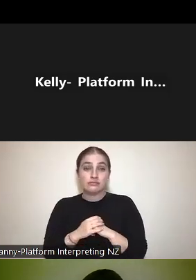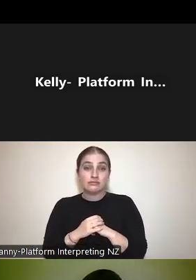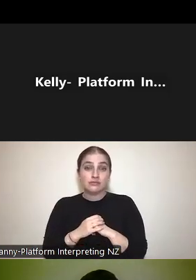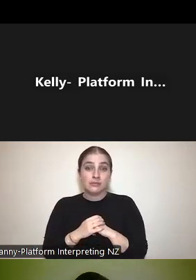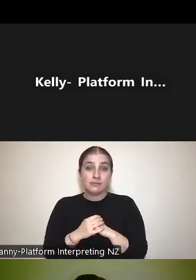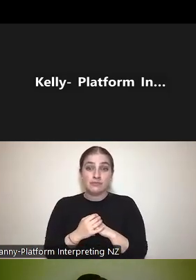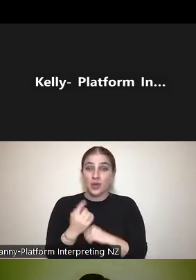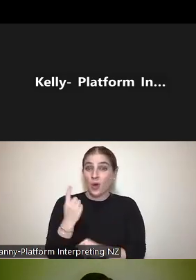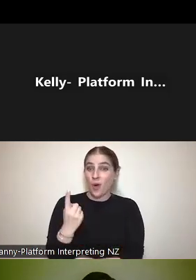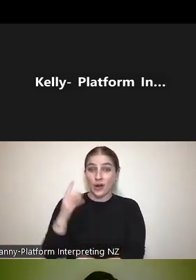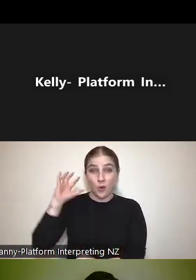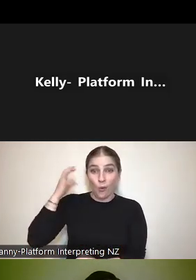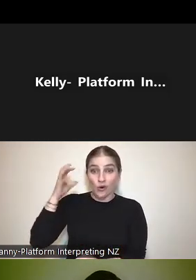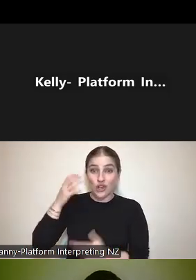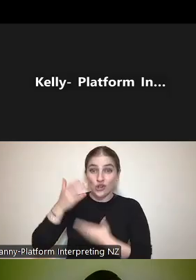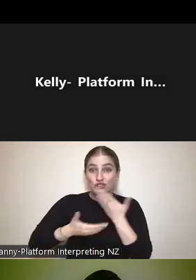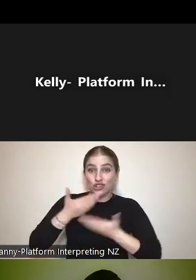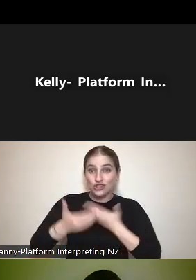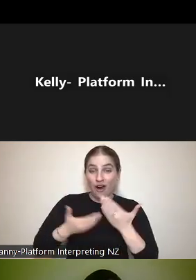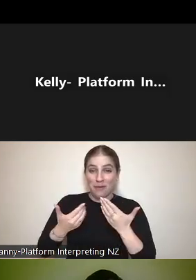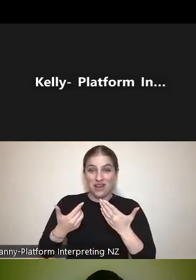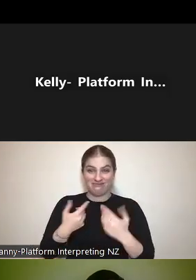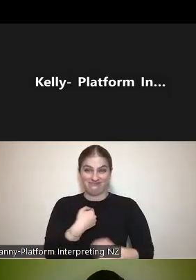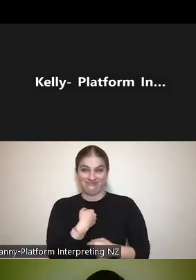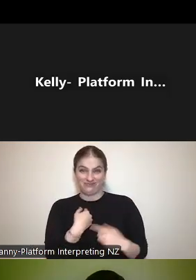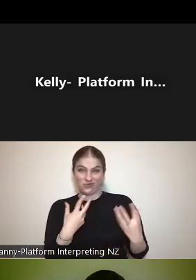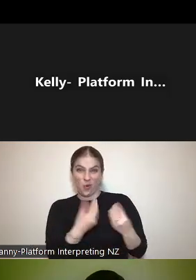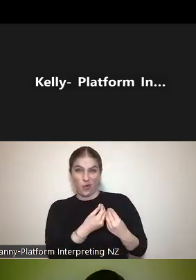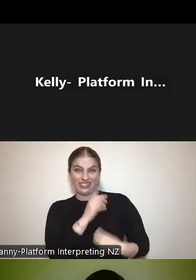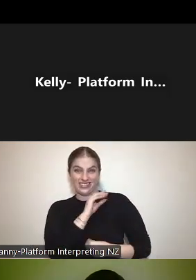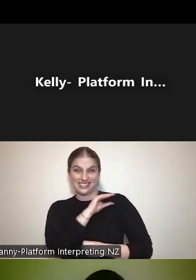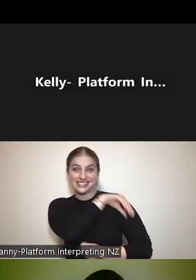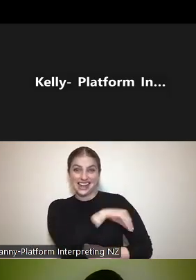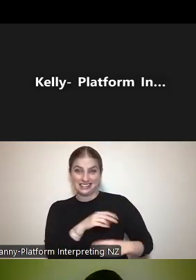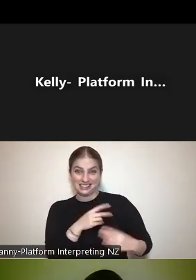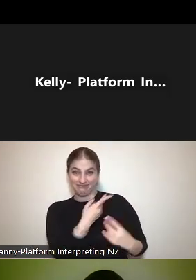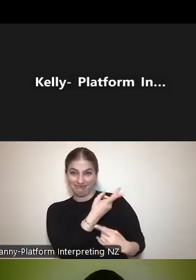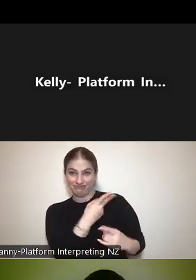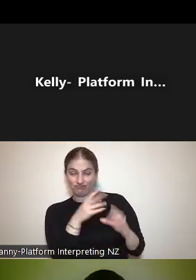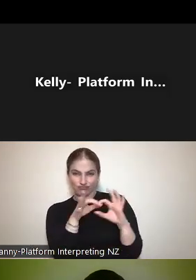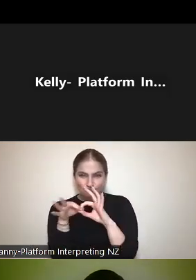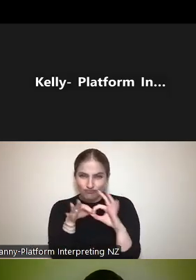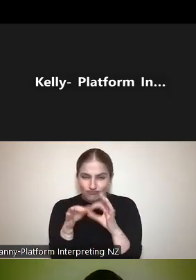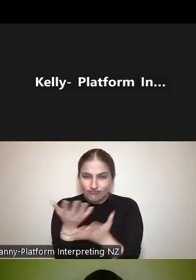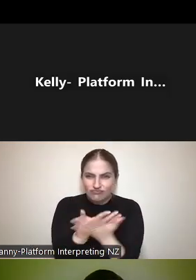I are connected with shares this story where they described a piece of art During the touch tour, and they said,